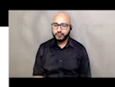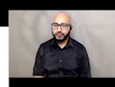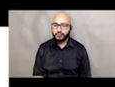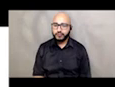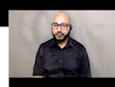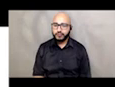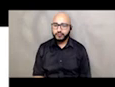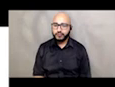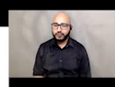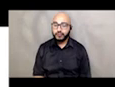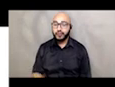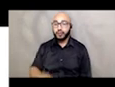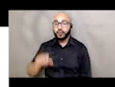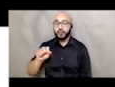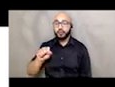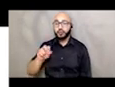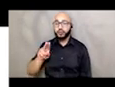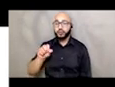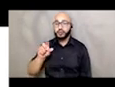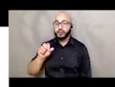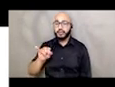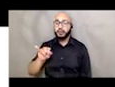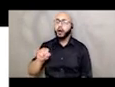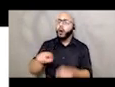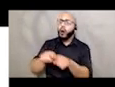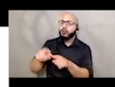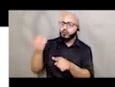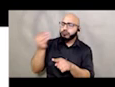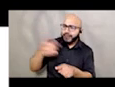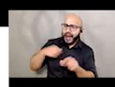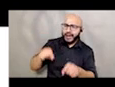And also Enrique, I can send your slide deck